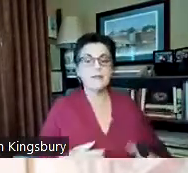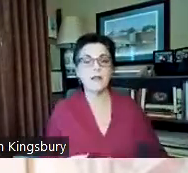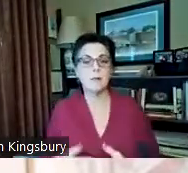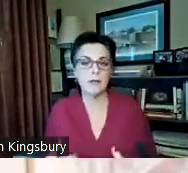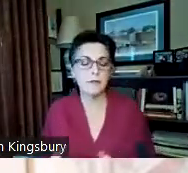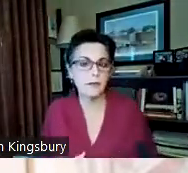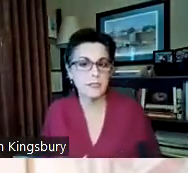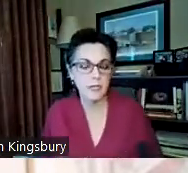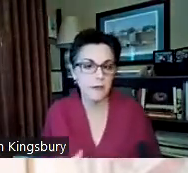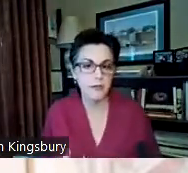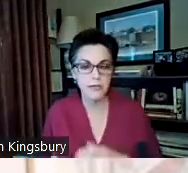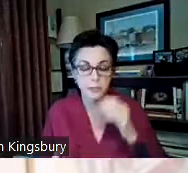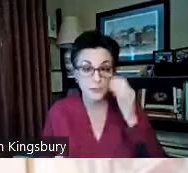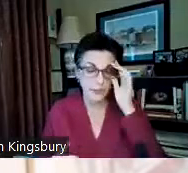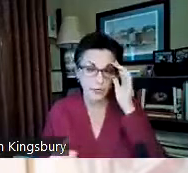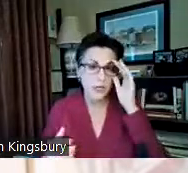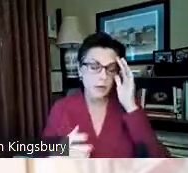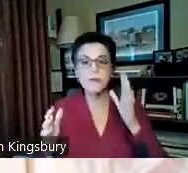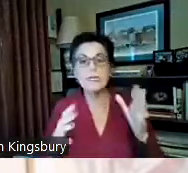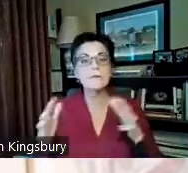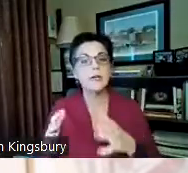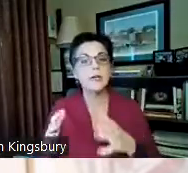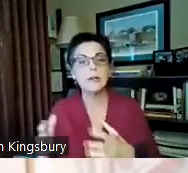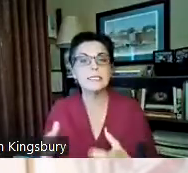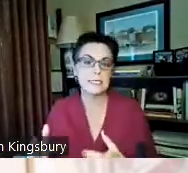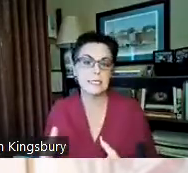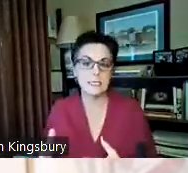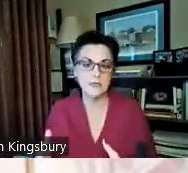down the line with a healthcare, healthcare diagnosis, there are very different complexities of